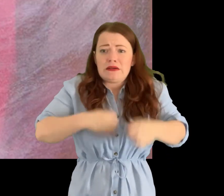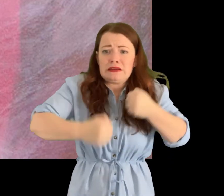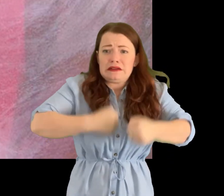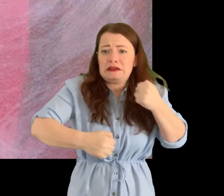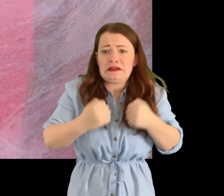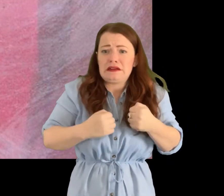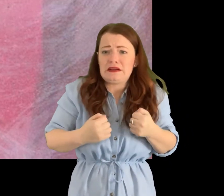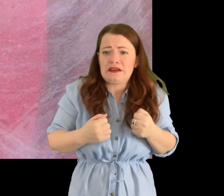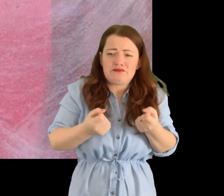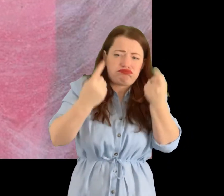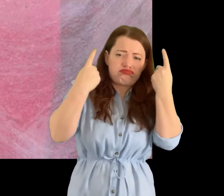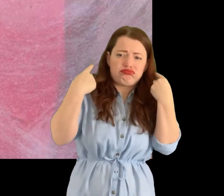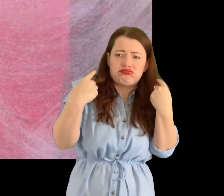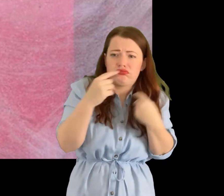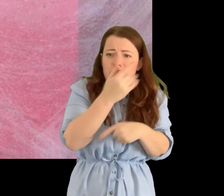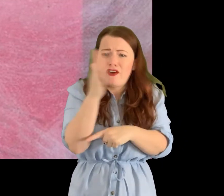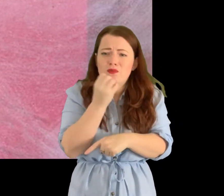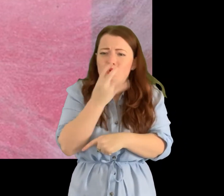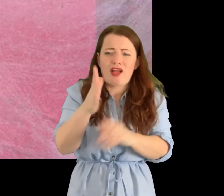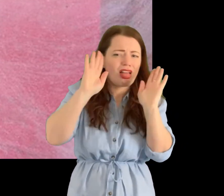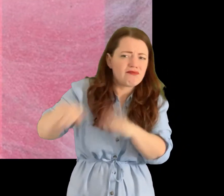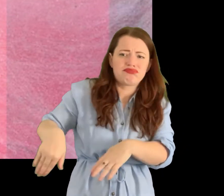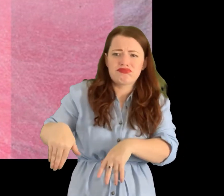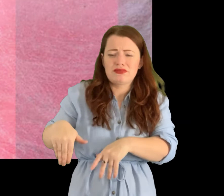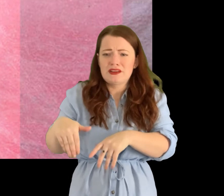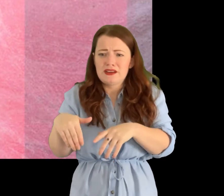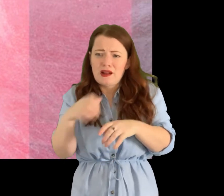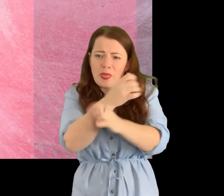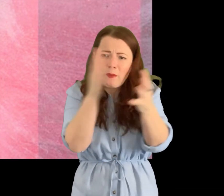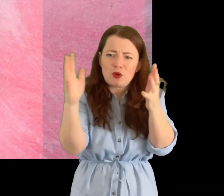Seeing none of its great beauty Brambles bushes ripped and cut them